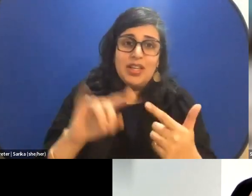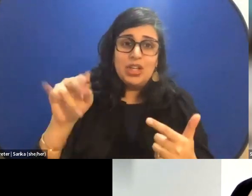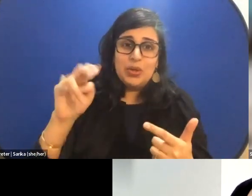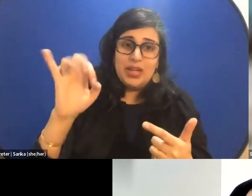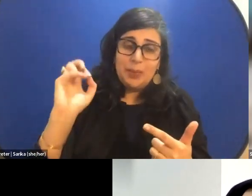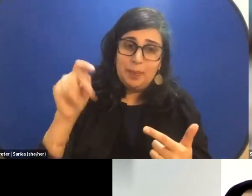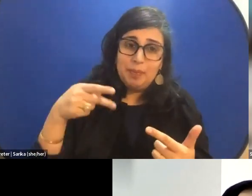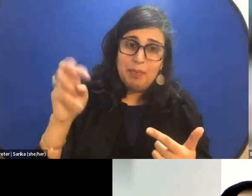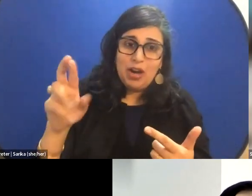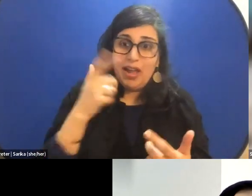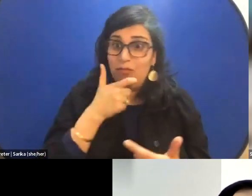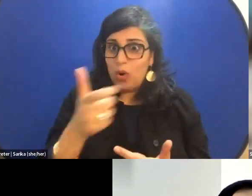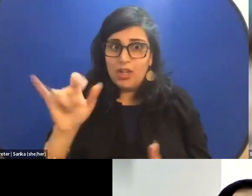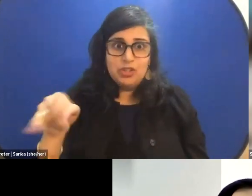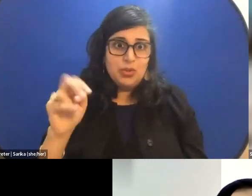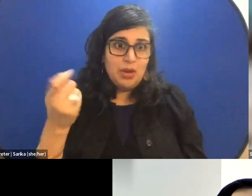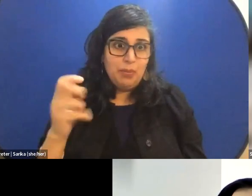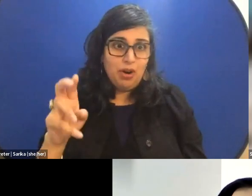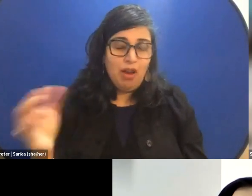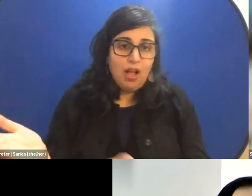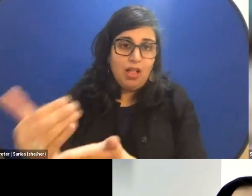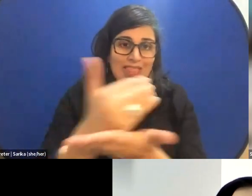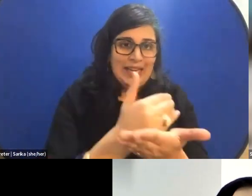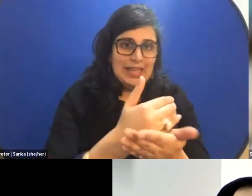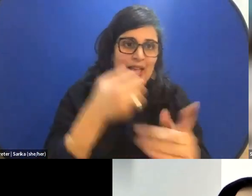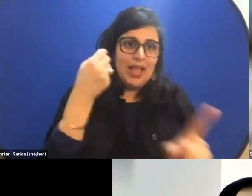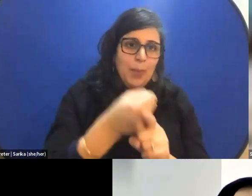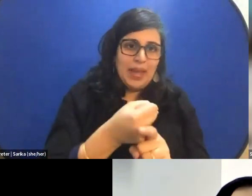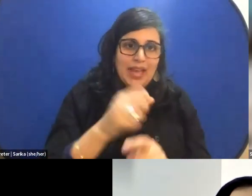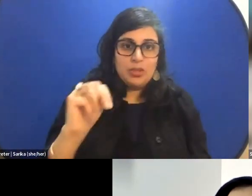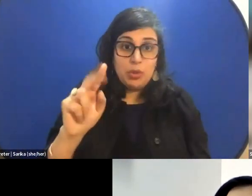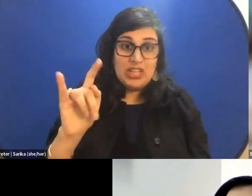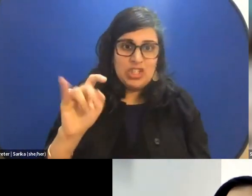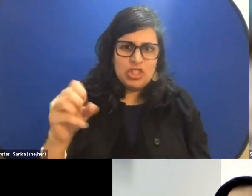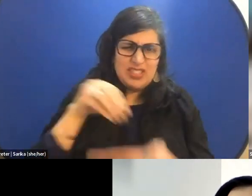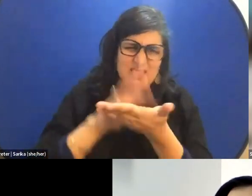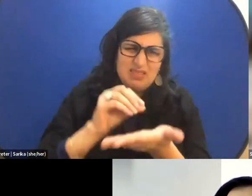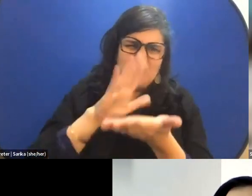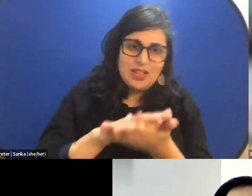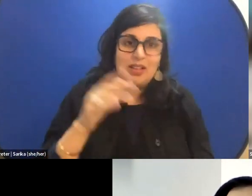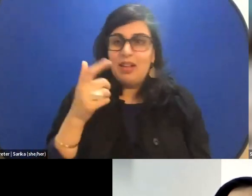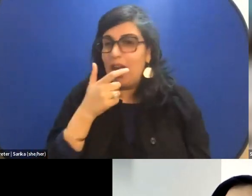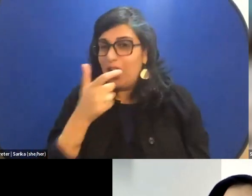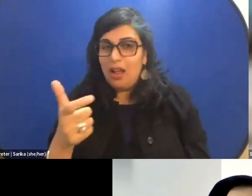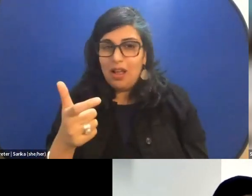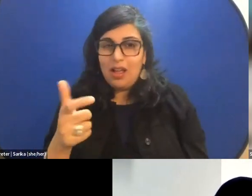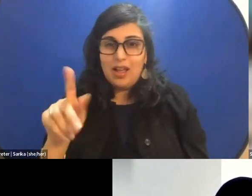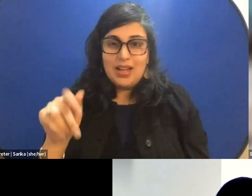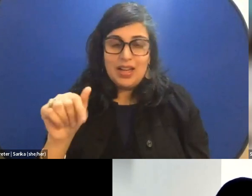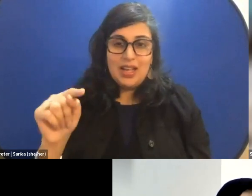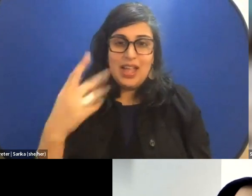indiscriminate. I've spent dozens of nights out and